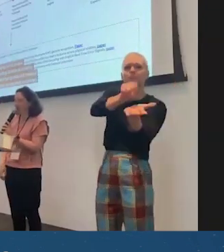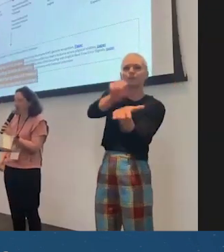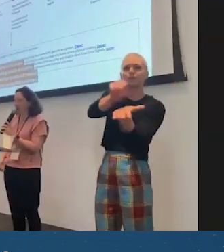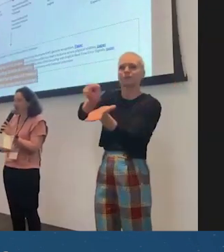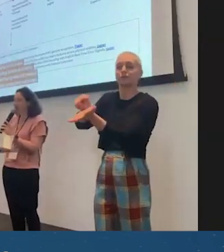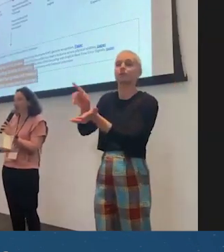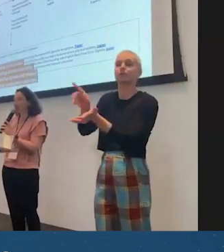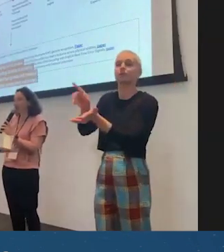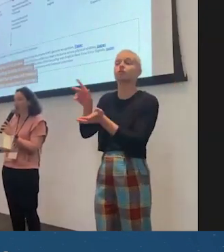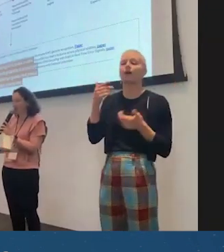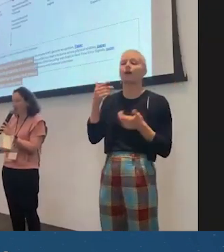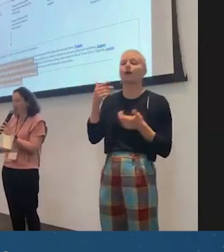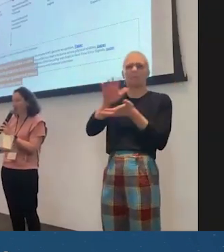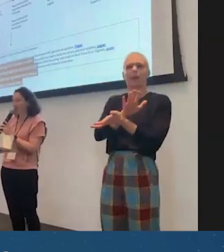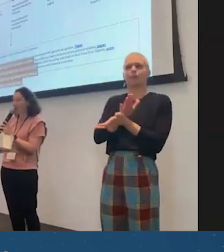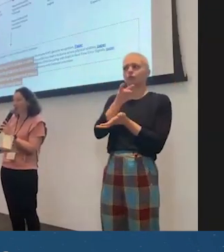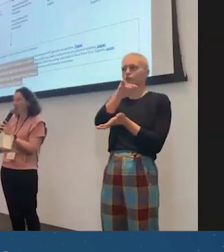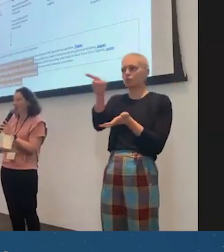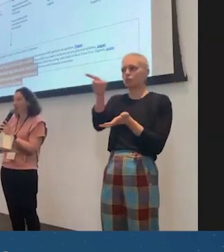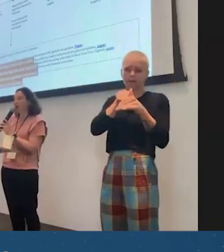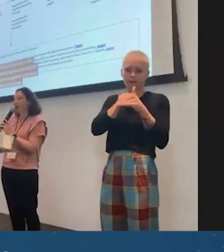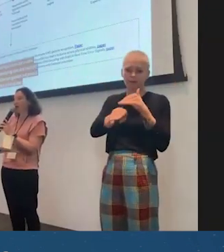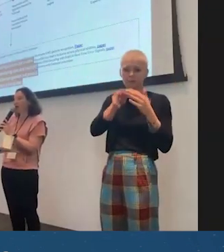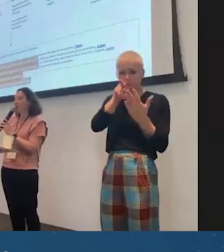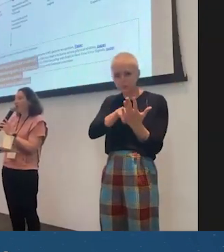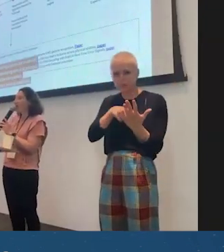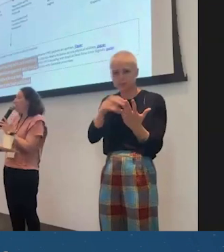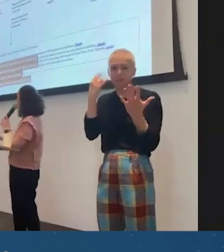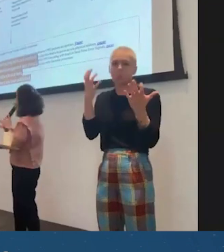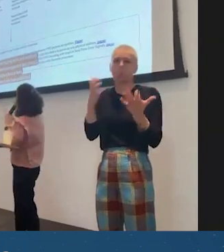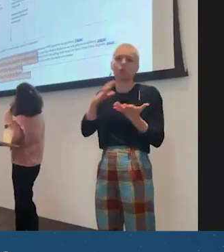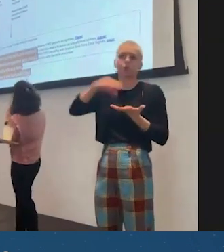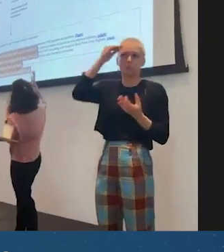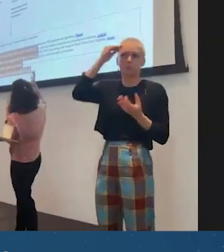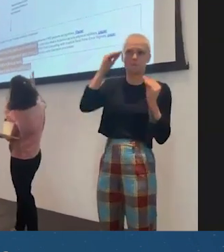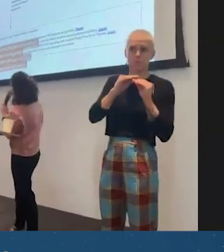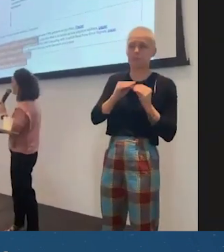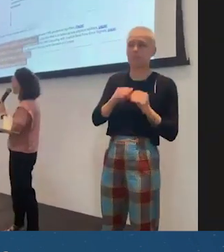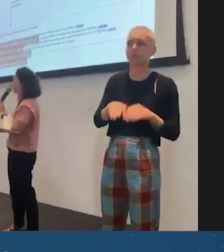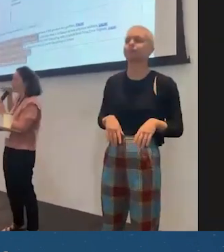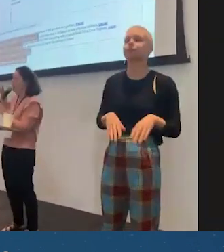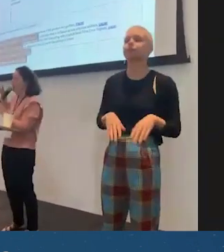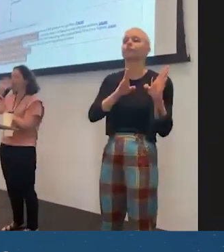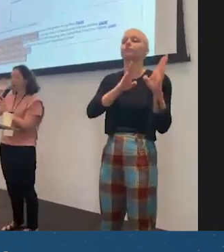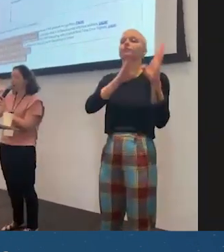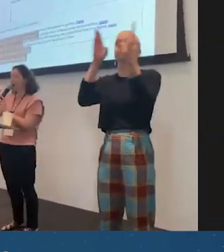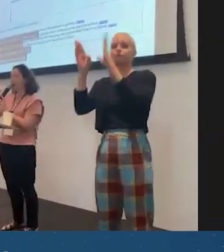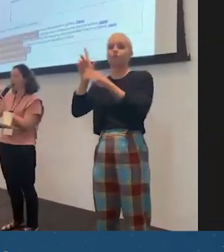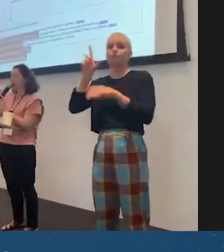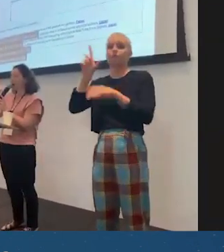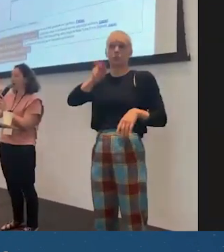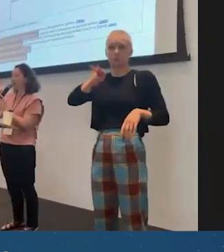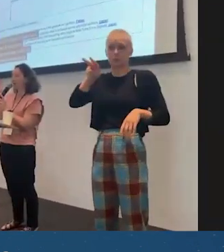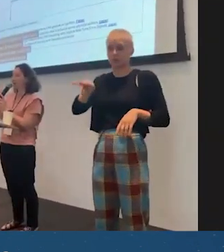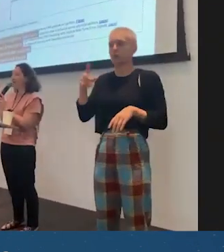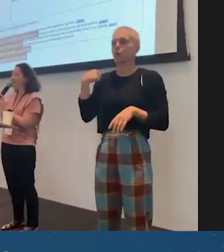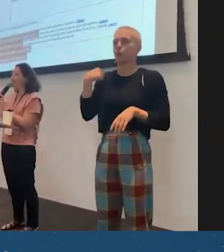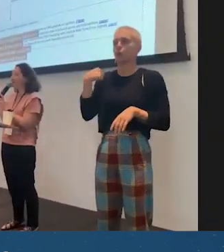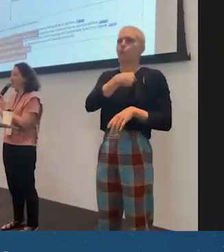to build on and engage with. Then, in 2022, we really sort of ramped up our extensive data